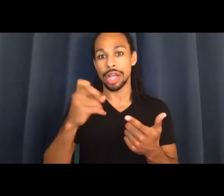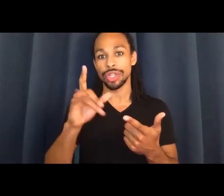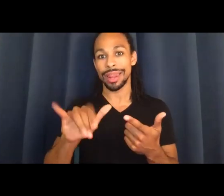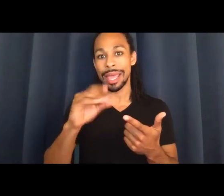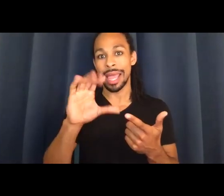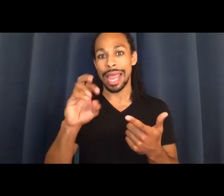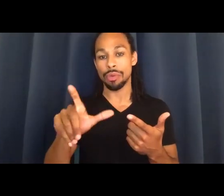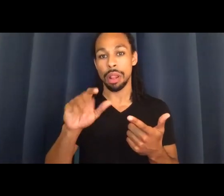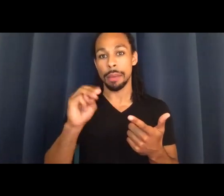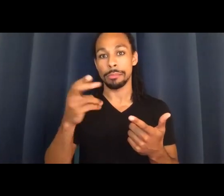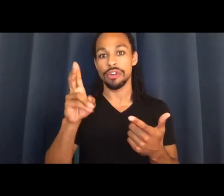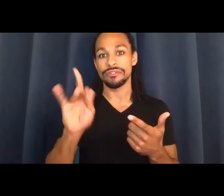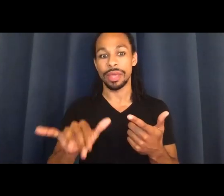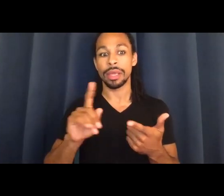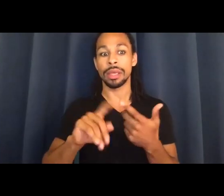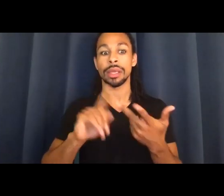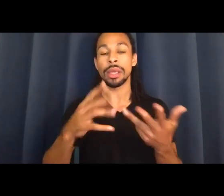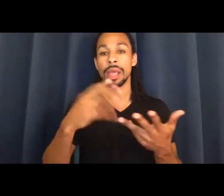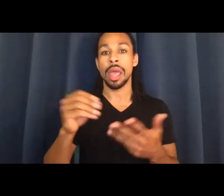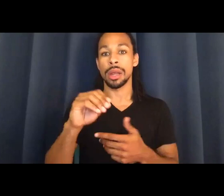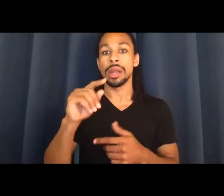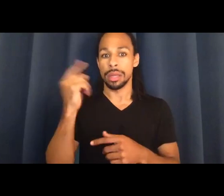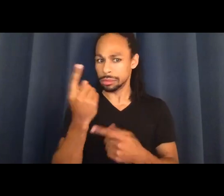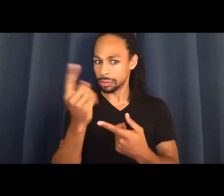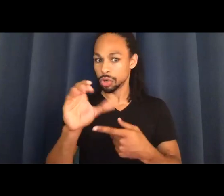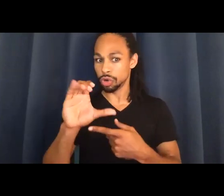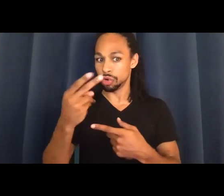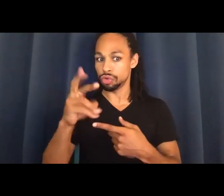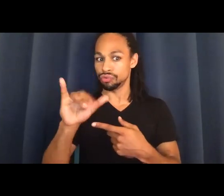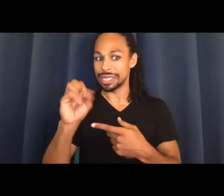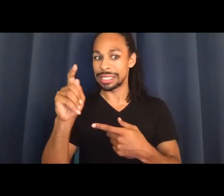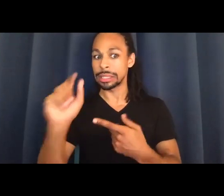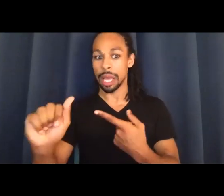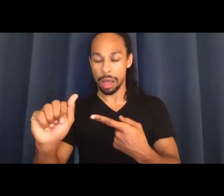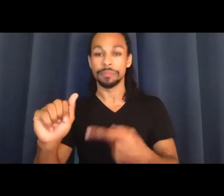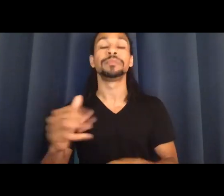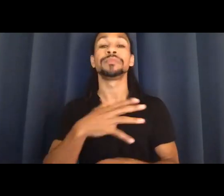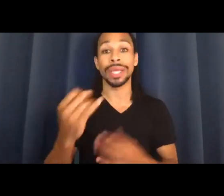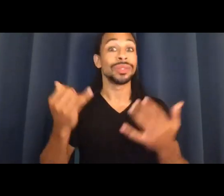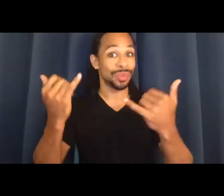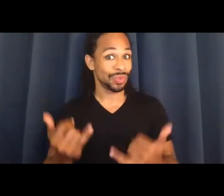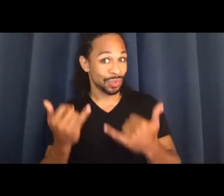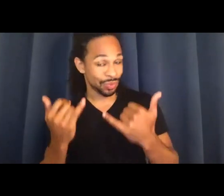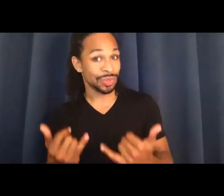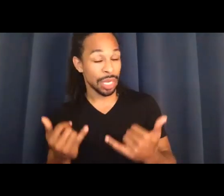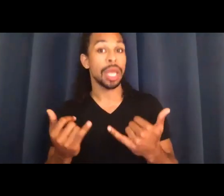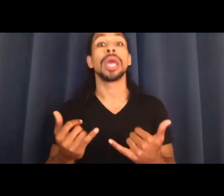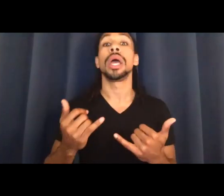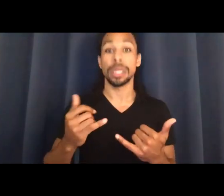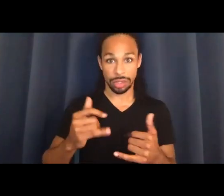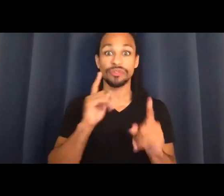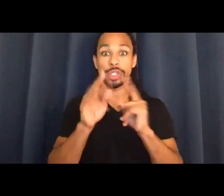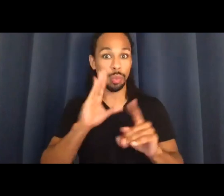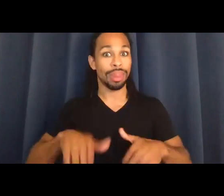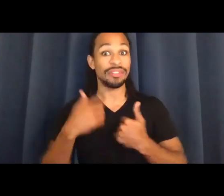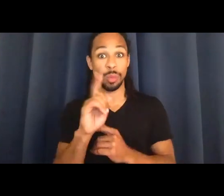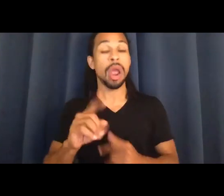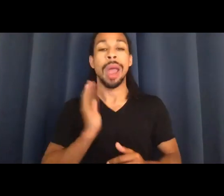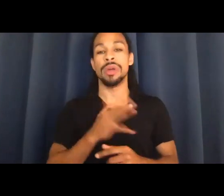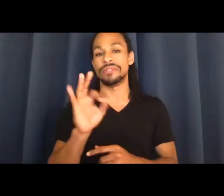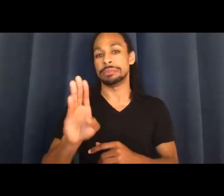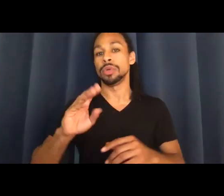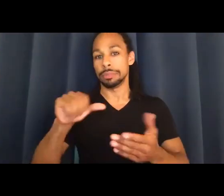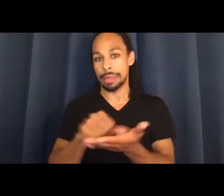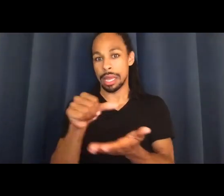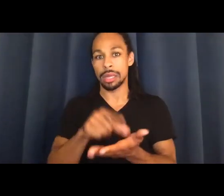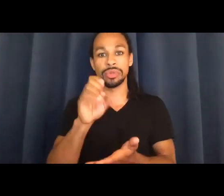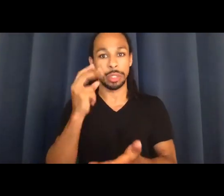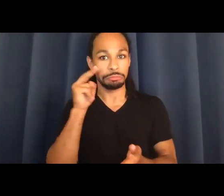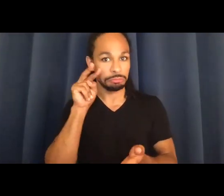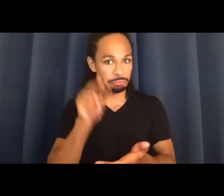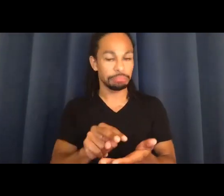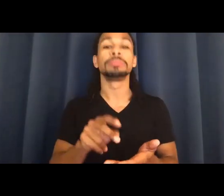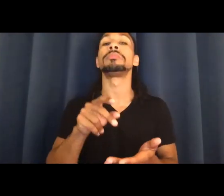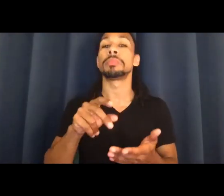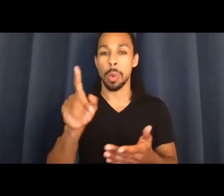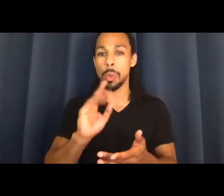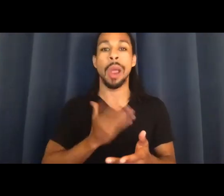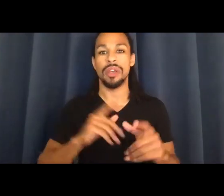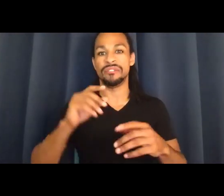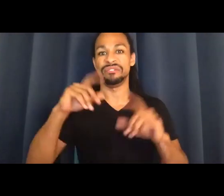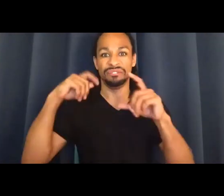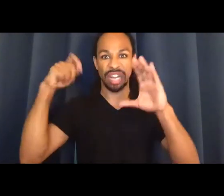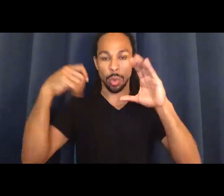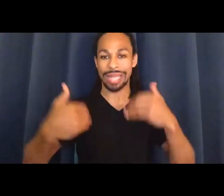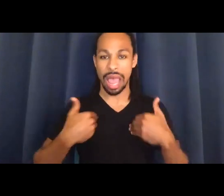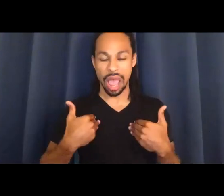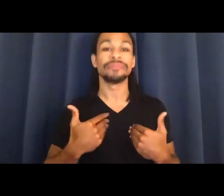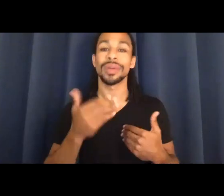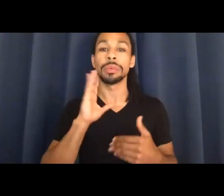that conversation with Andre, Ashley and please note that today's conversation will live on our Facebook page and also on the event page. You can find it if you go to where our videos are listed,